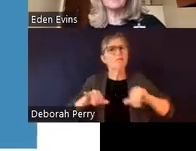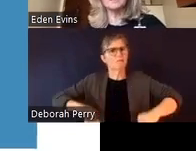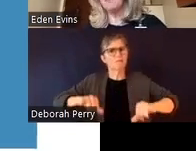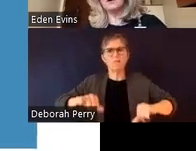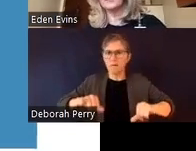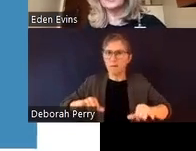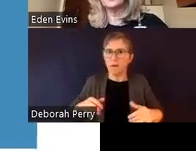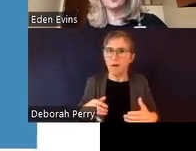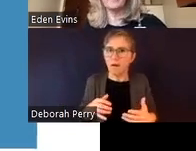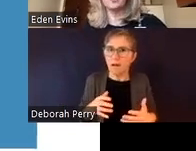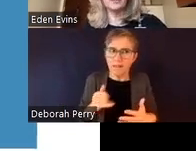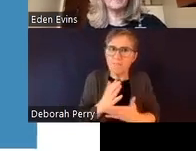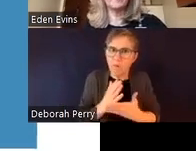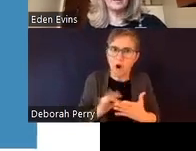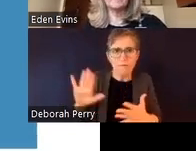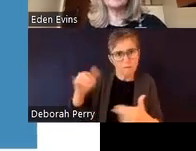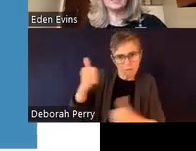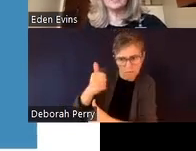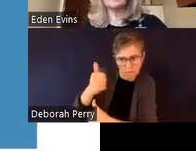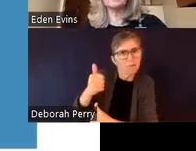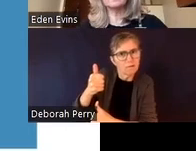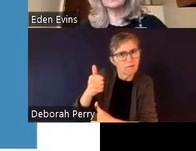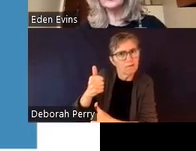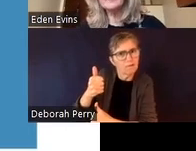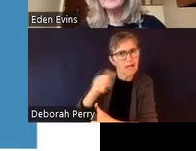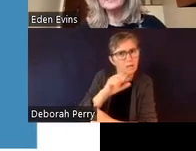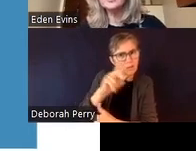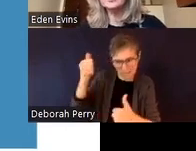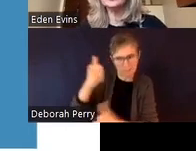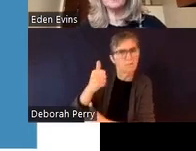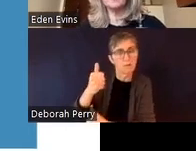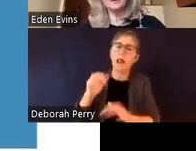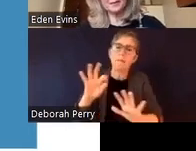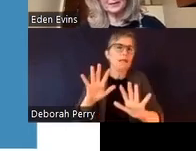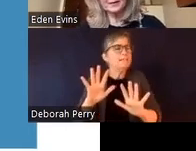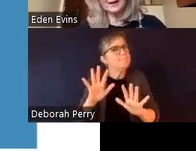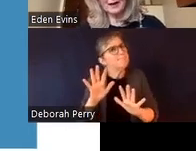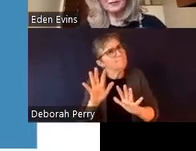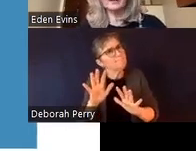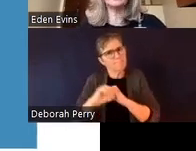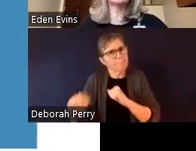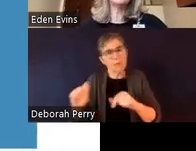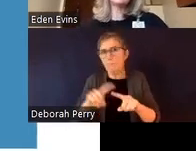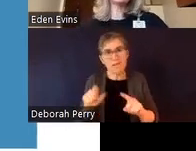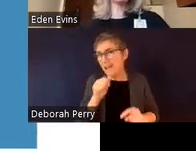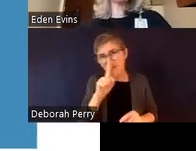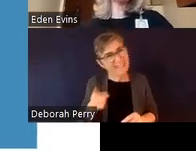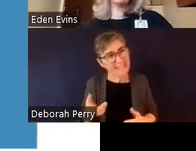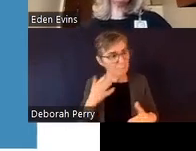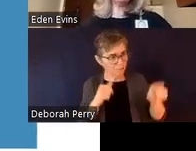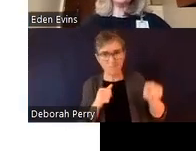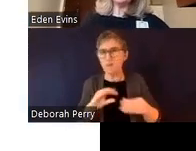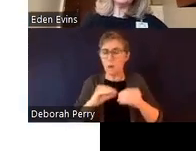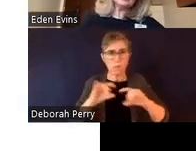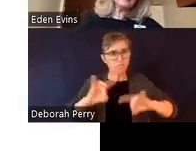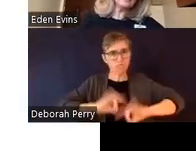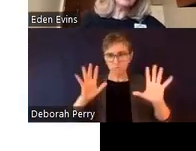be part of the syndrome, if you will. It's a little bit facetious, but not really. Next slide.